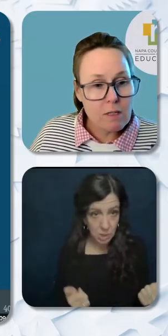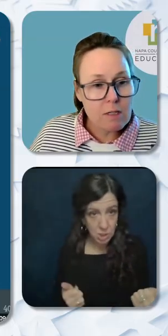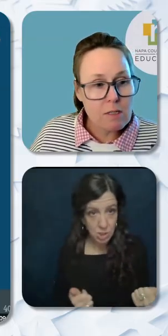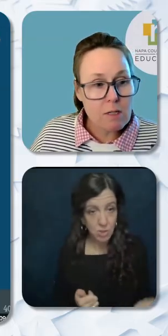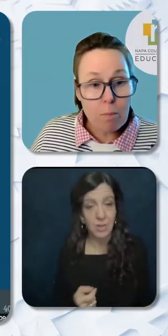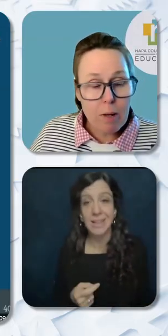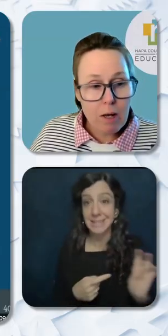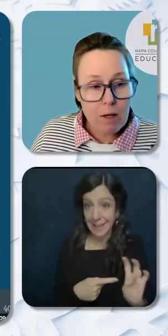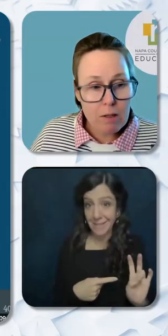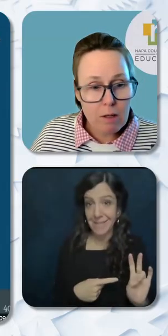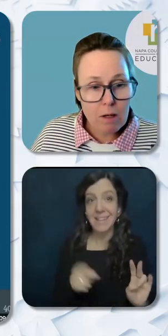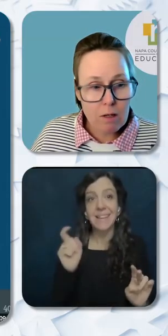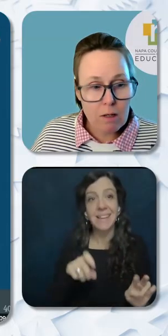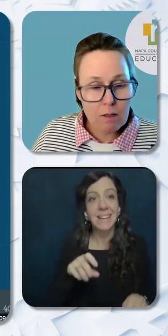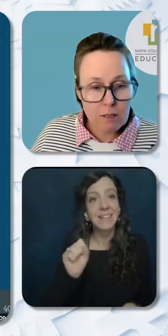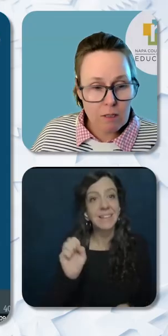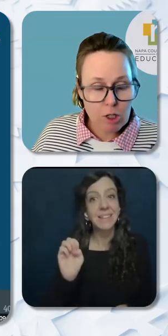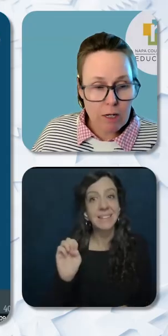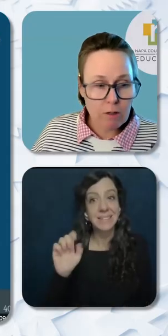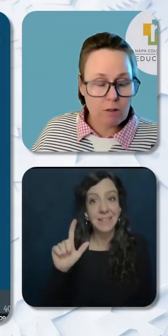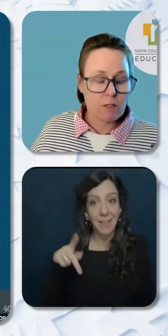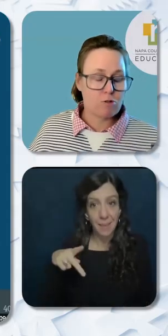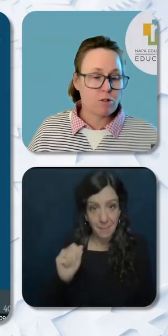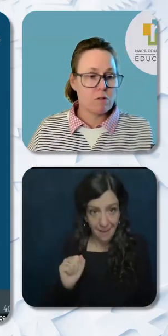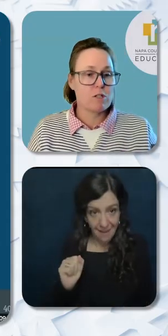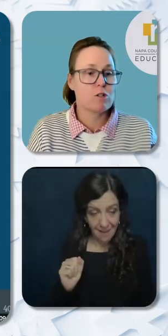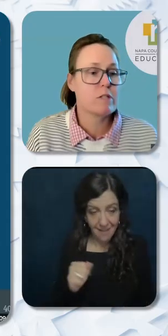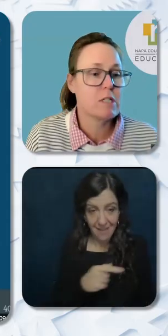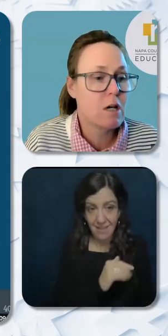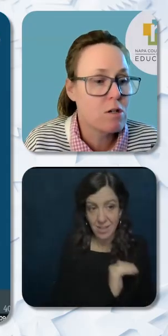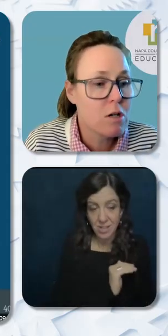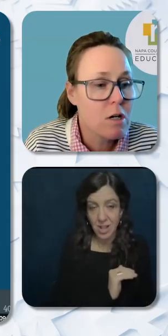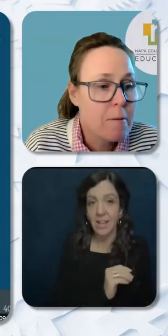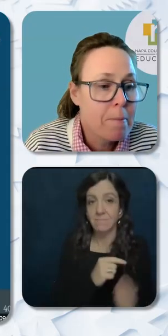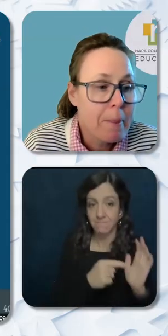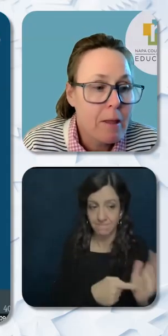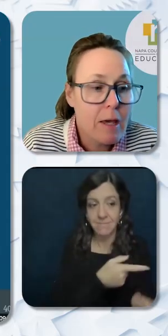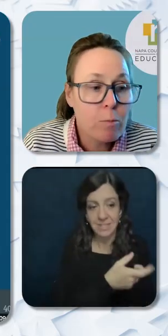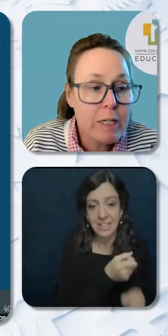We need the SELPA, that the child is receiving services under.